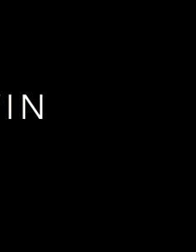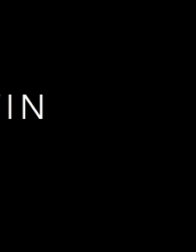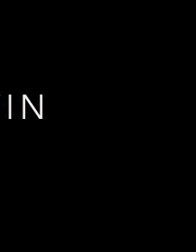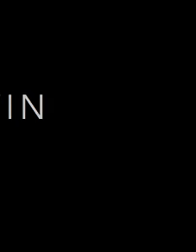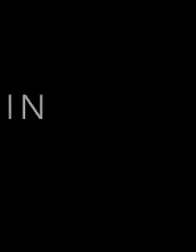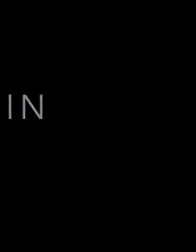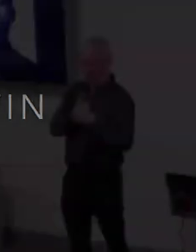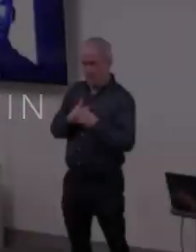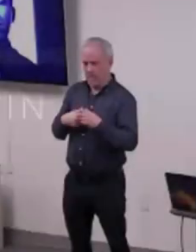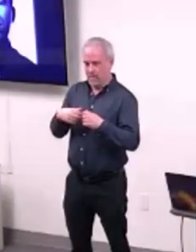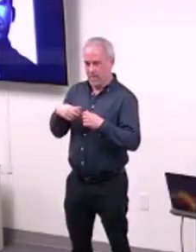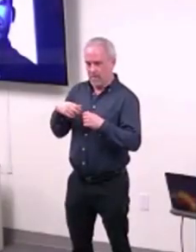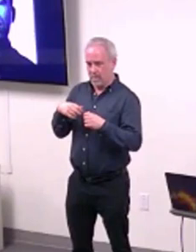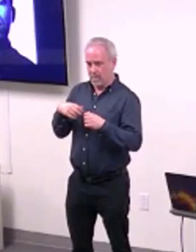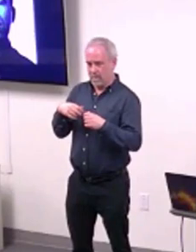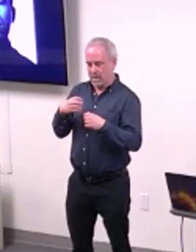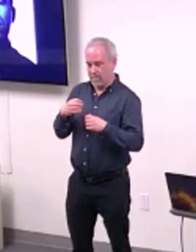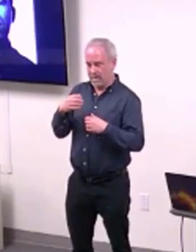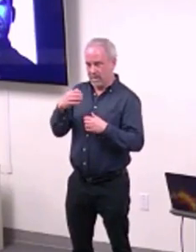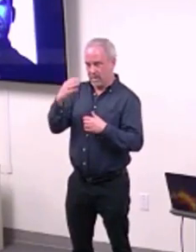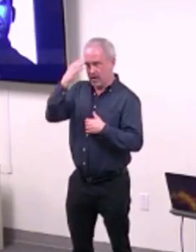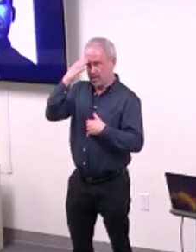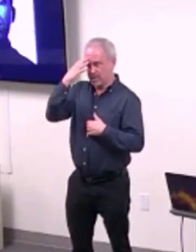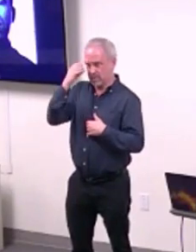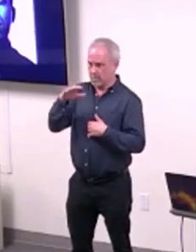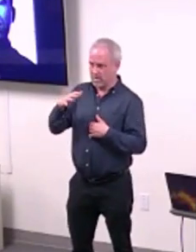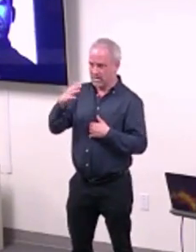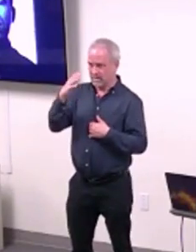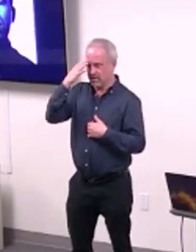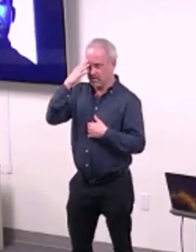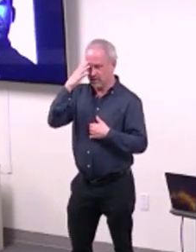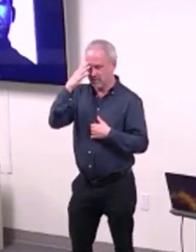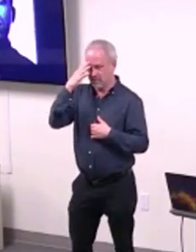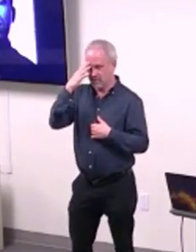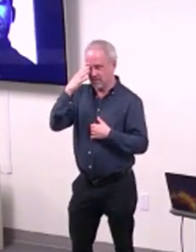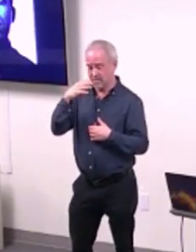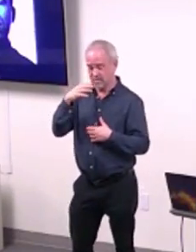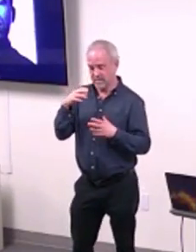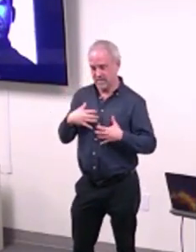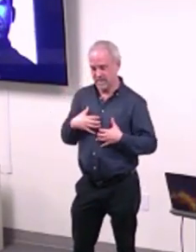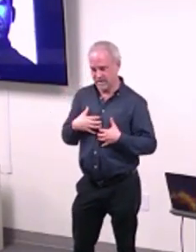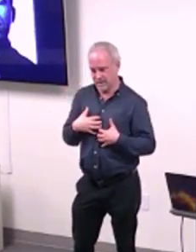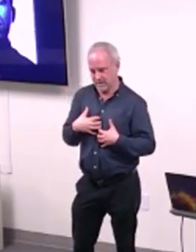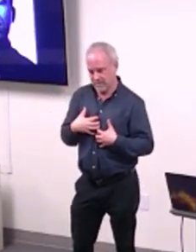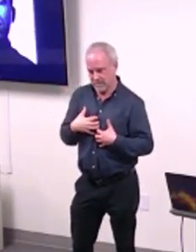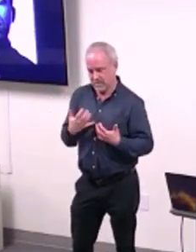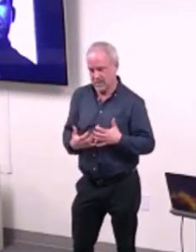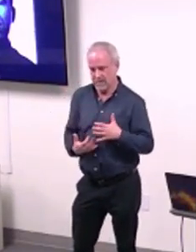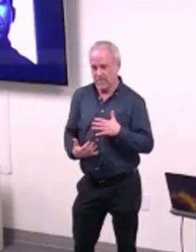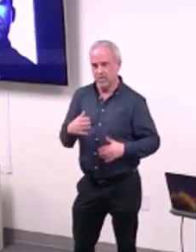And that's actually how I feel, unfortunately. So I've actually grown very weary of these sorts